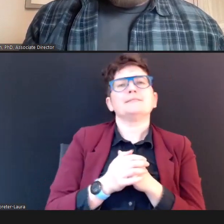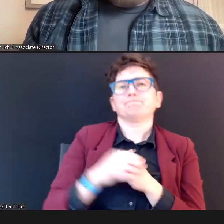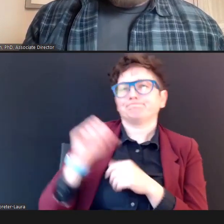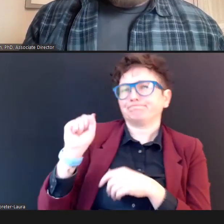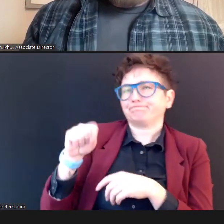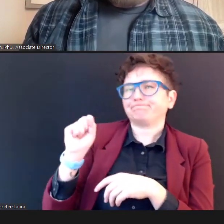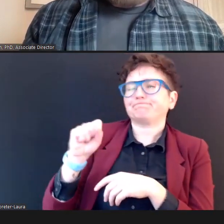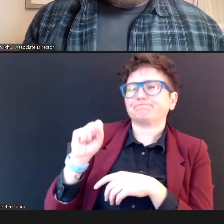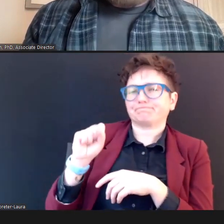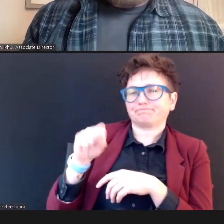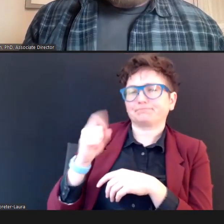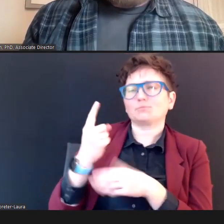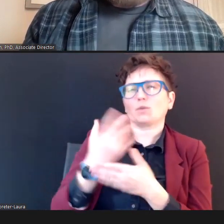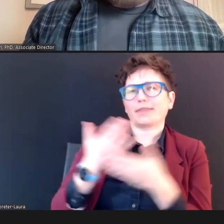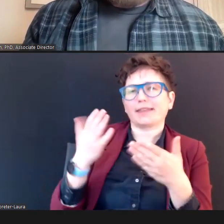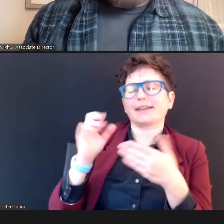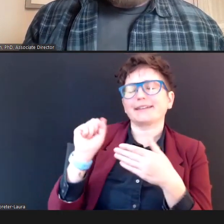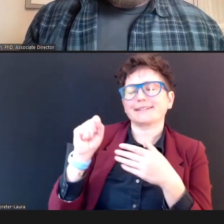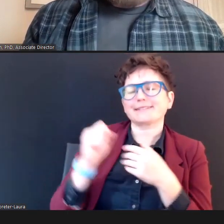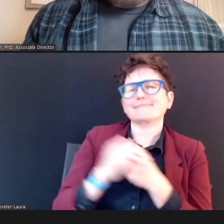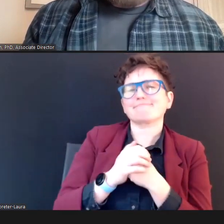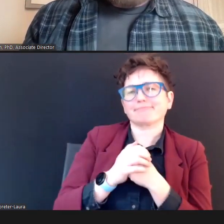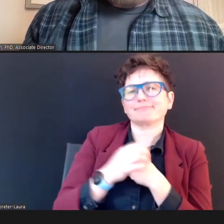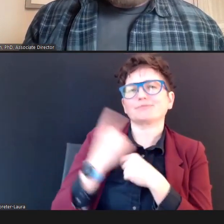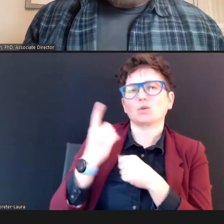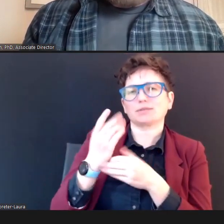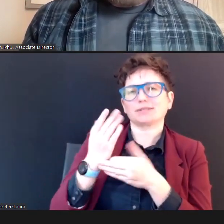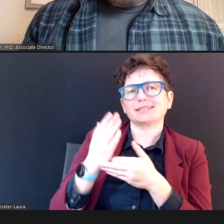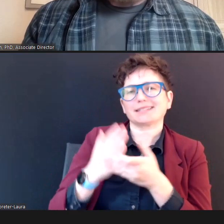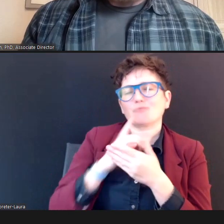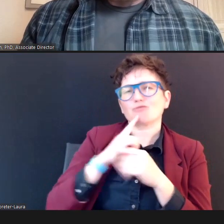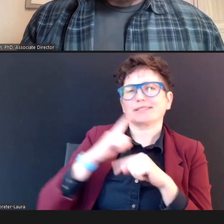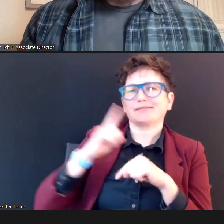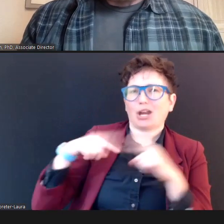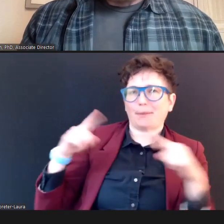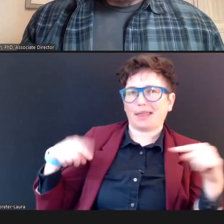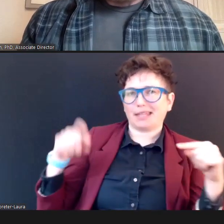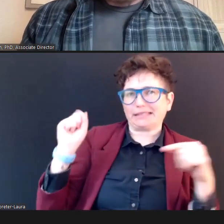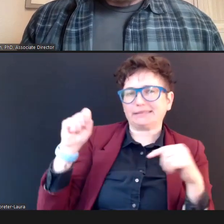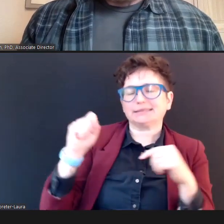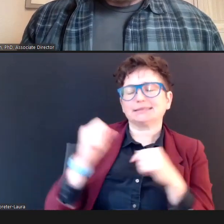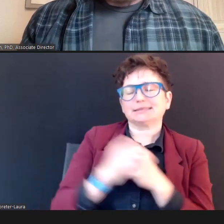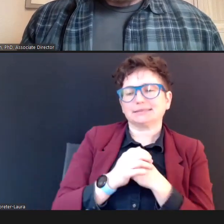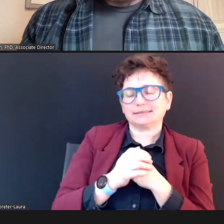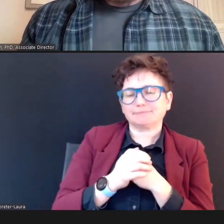the things that can um it always adds